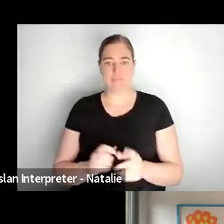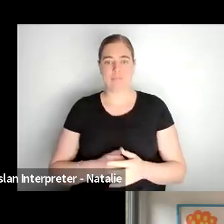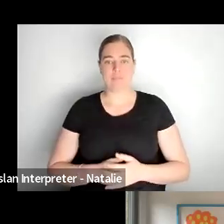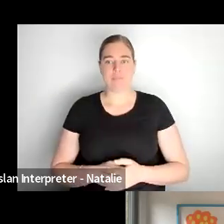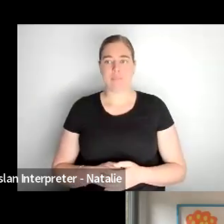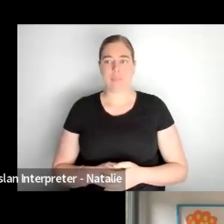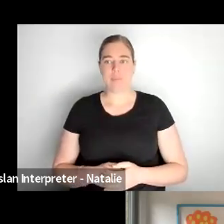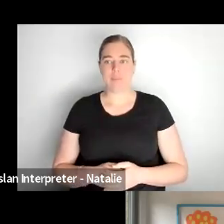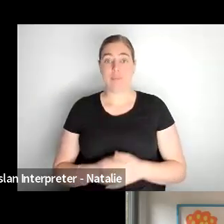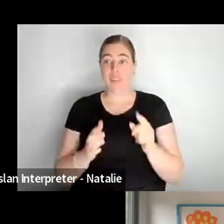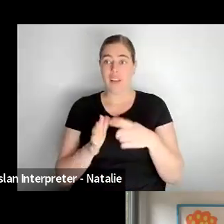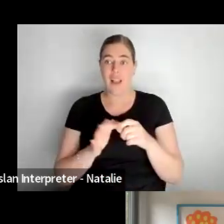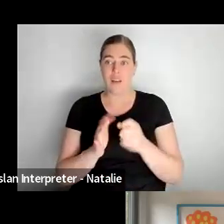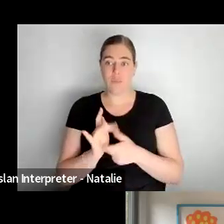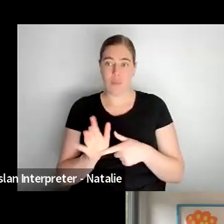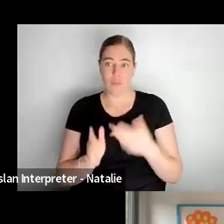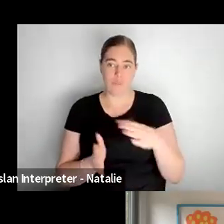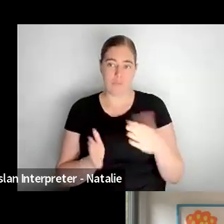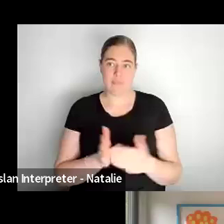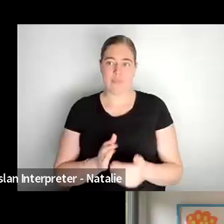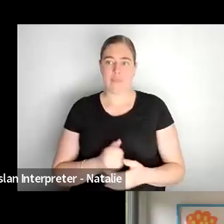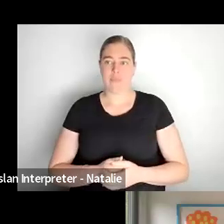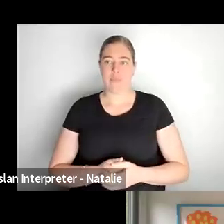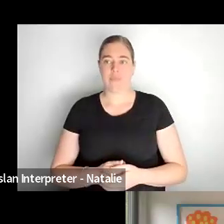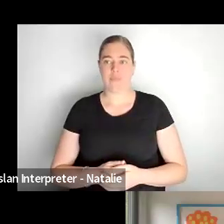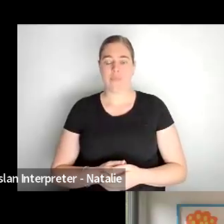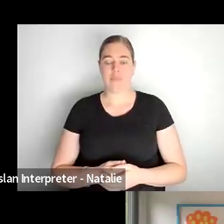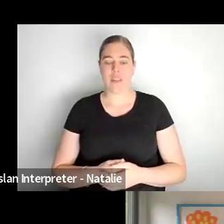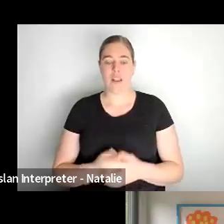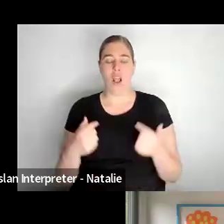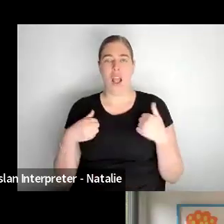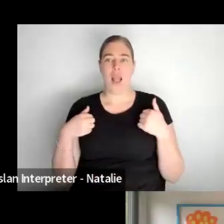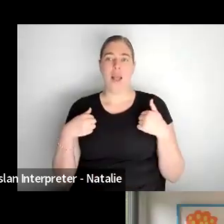do you want to say how long it takes you? >> I am someone who is a big believer in time